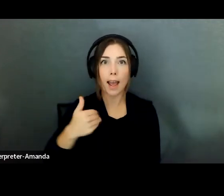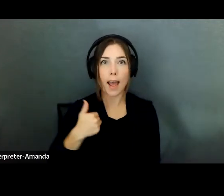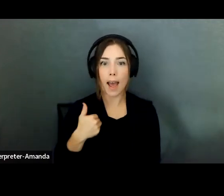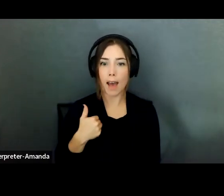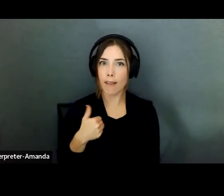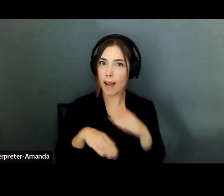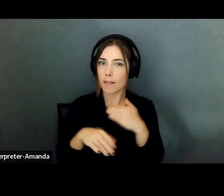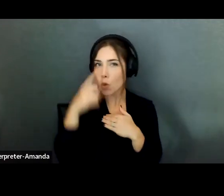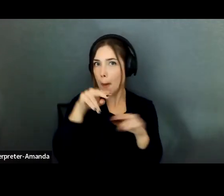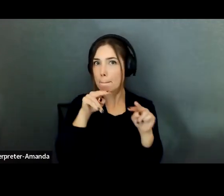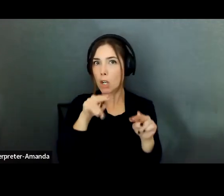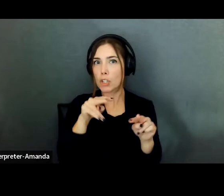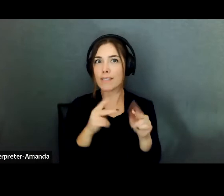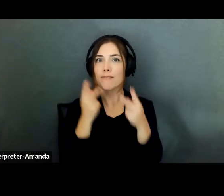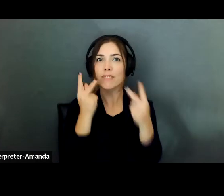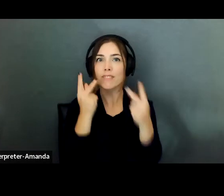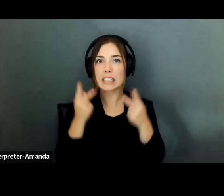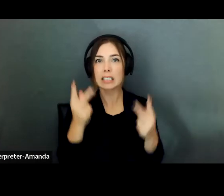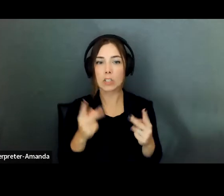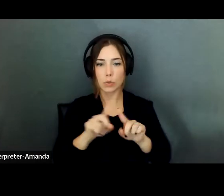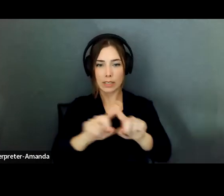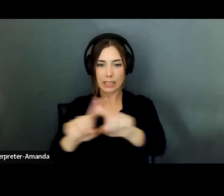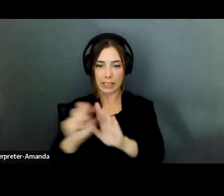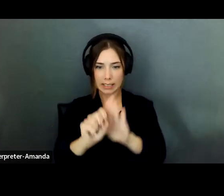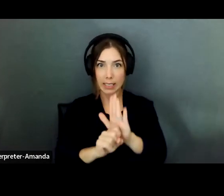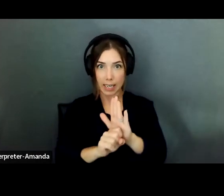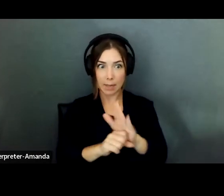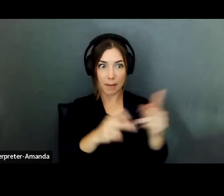lot of spaces and places and facilities where our peers are.